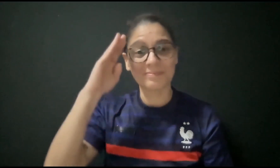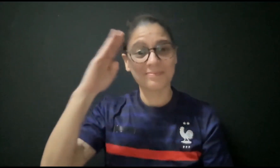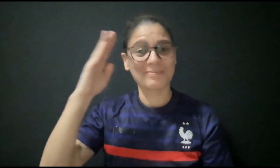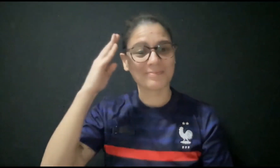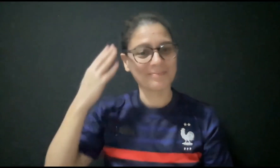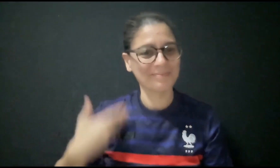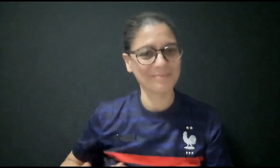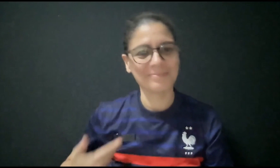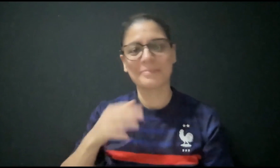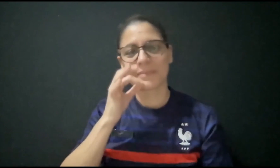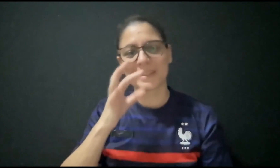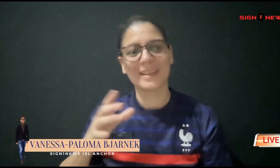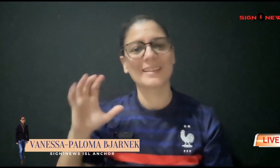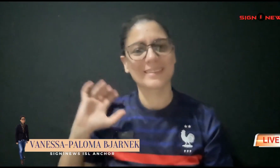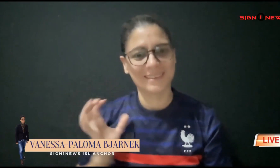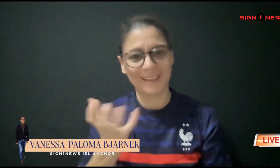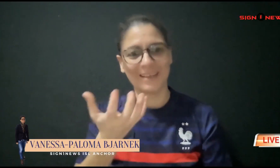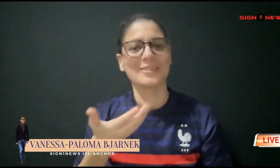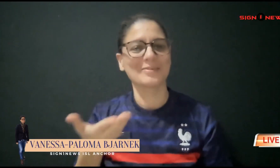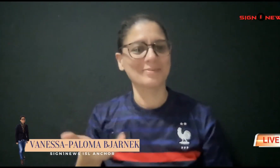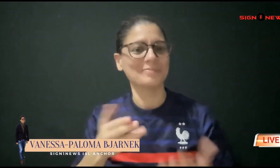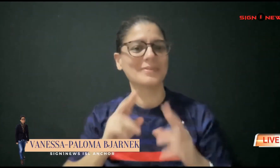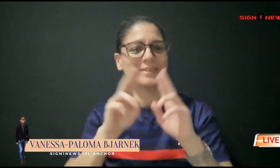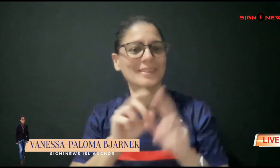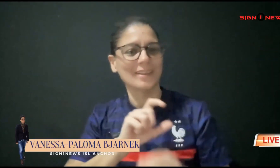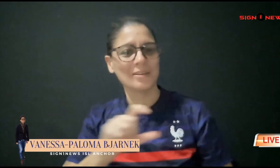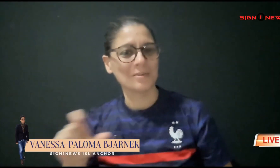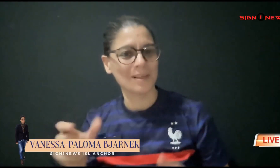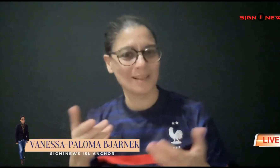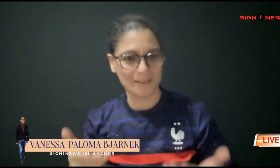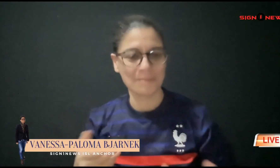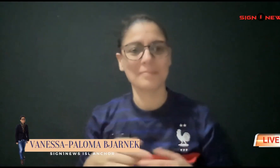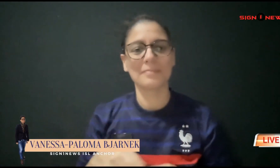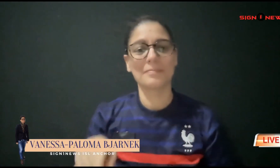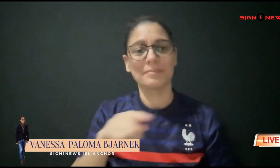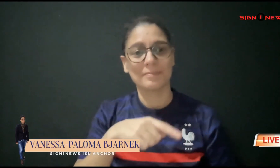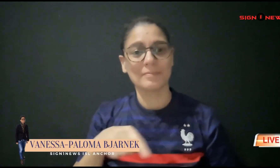Hello everyone I'm Sign1News anchor Vanessa Paloma Bjarnek with a look at the top international